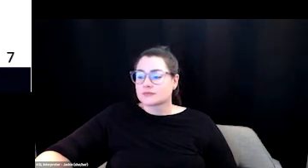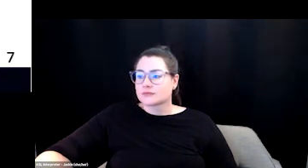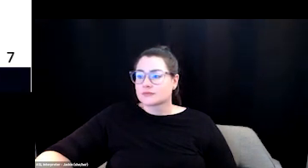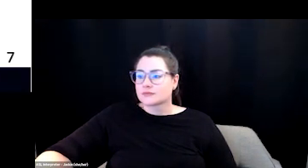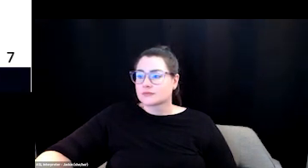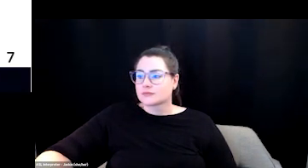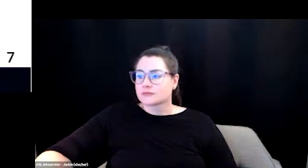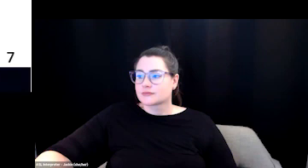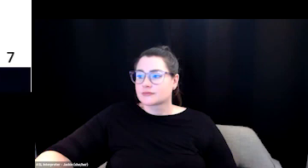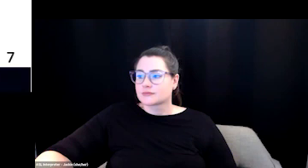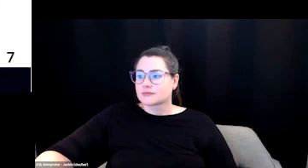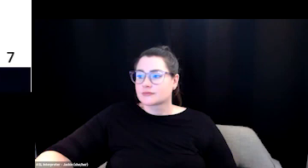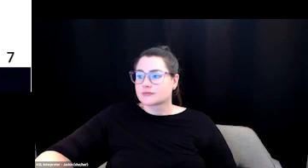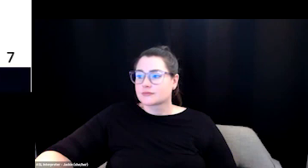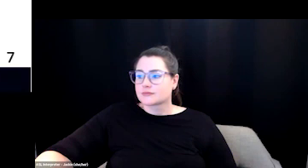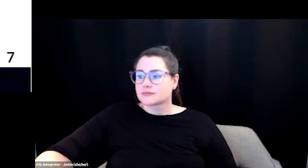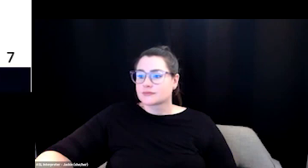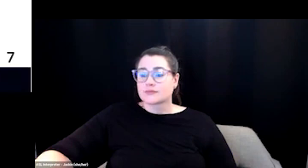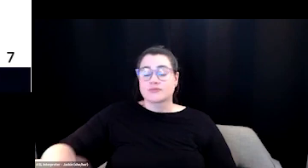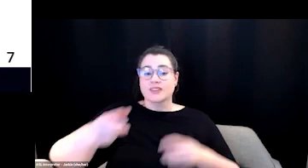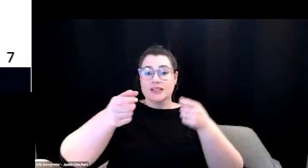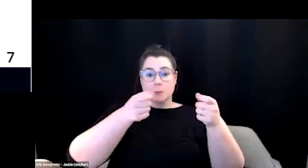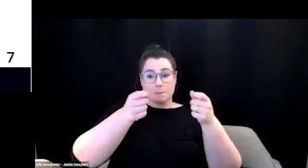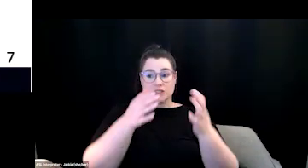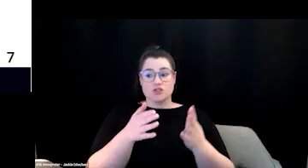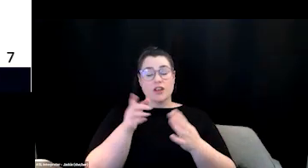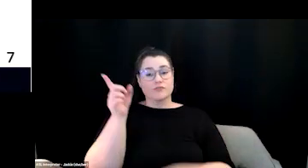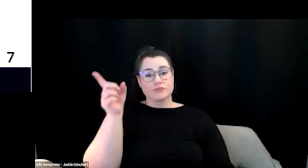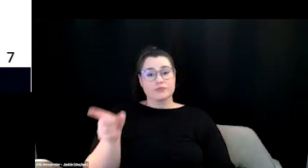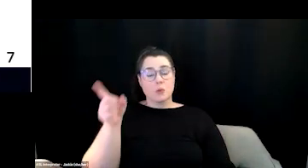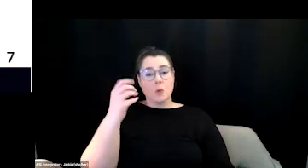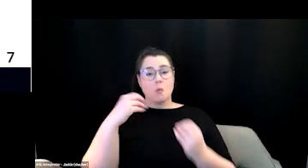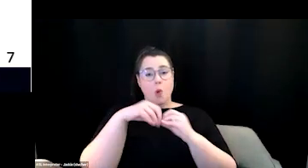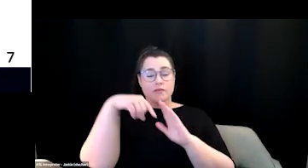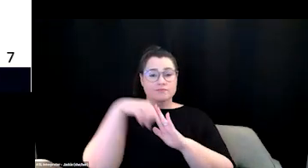you have to be very diligent about making sure the SAM.gov registration process is moving along thoroughly.